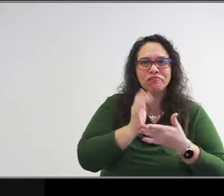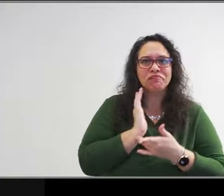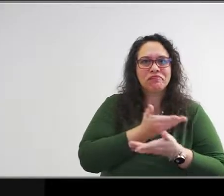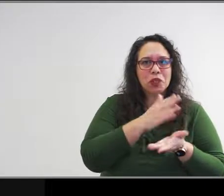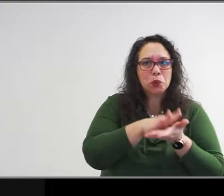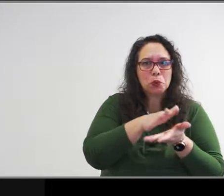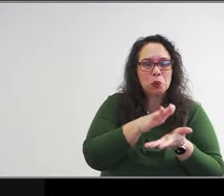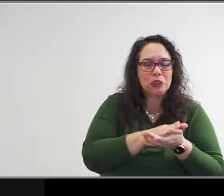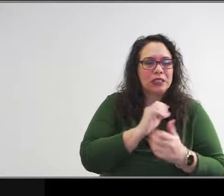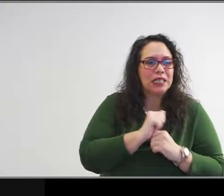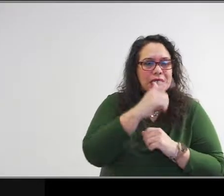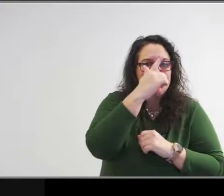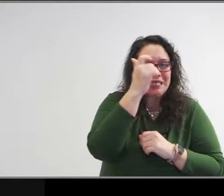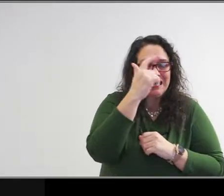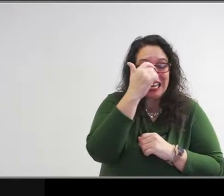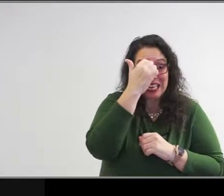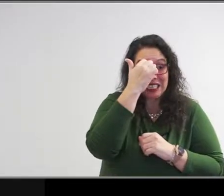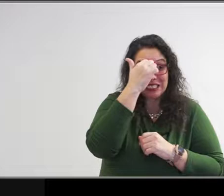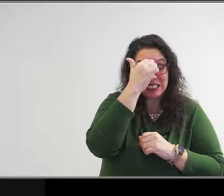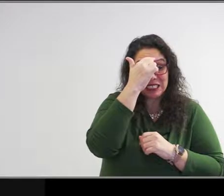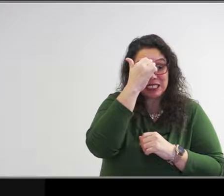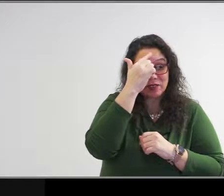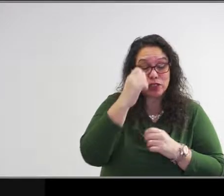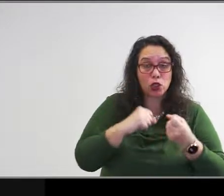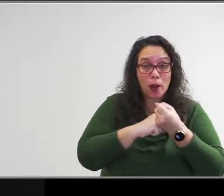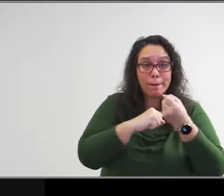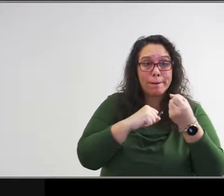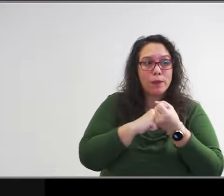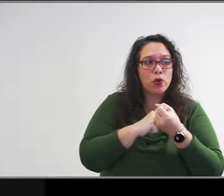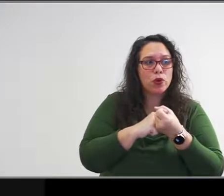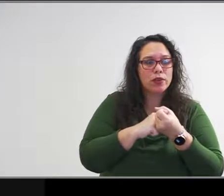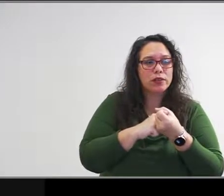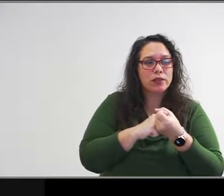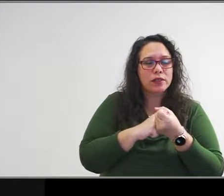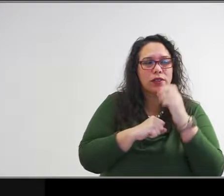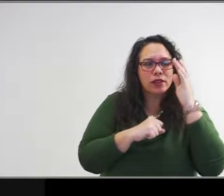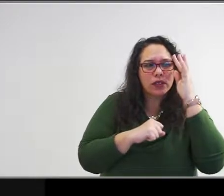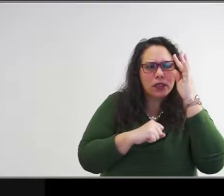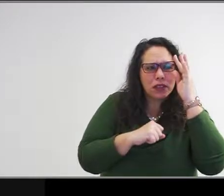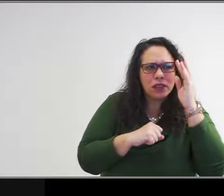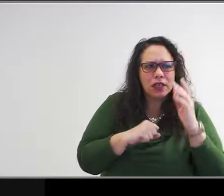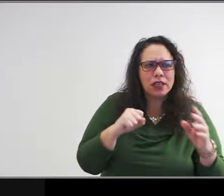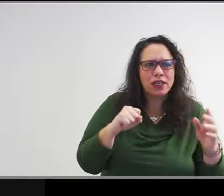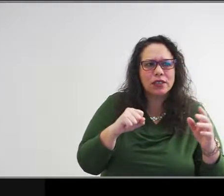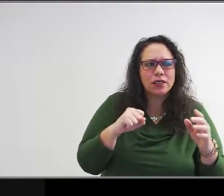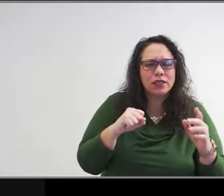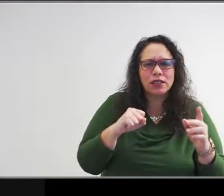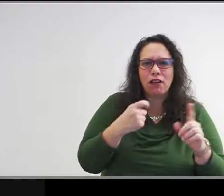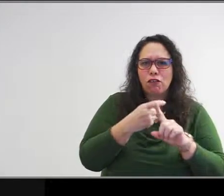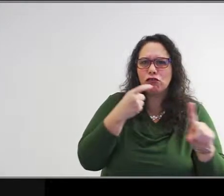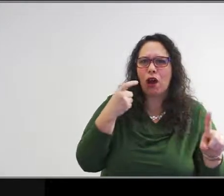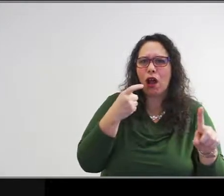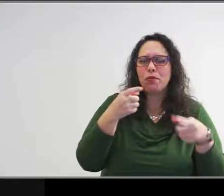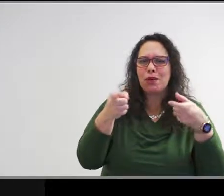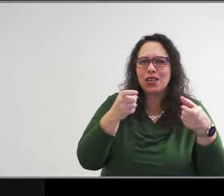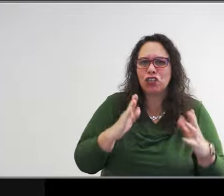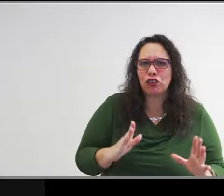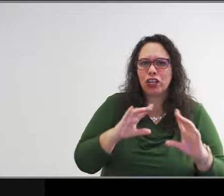It is because of the support around us, given by administrators, district and curriculum leaders